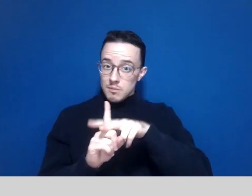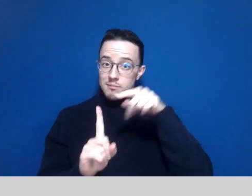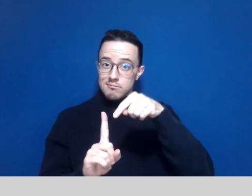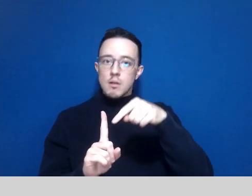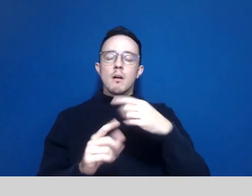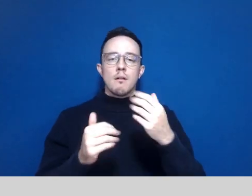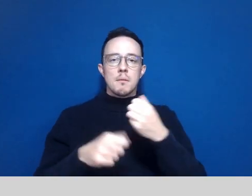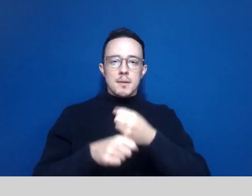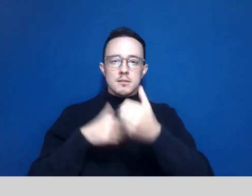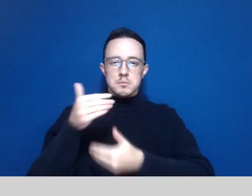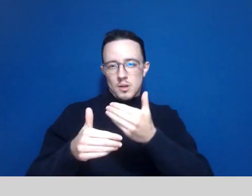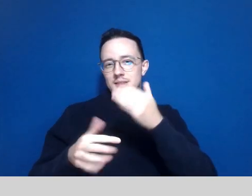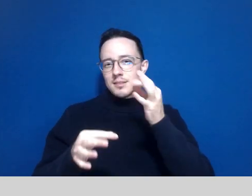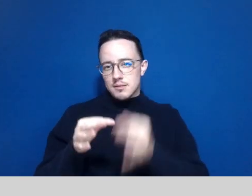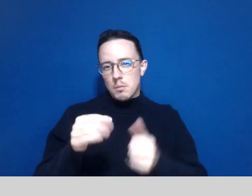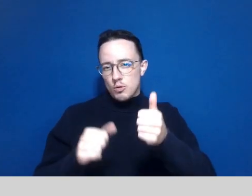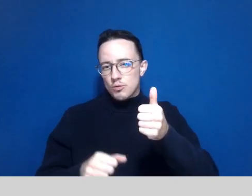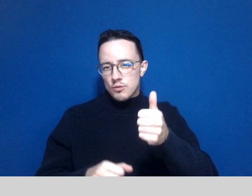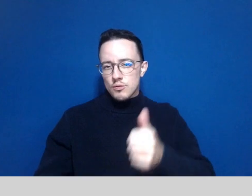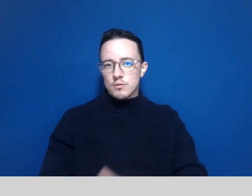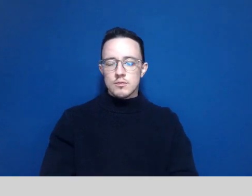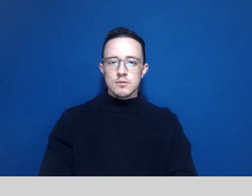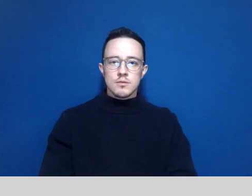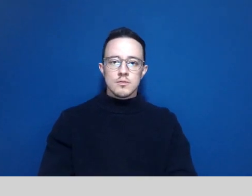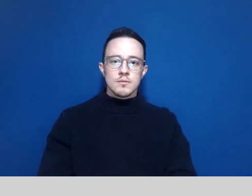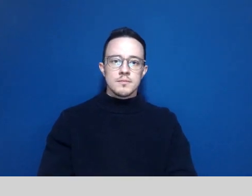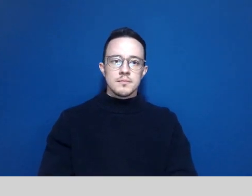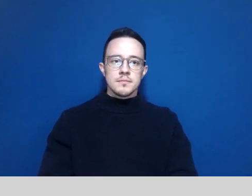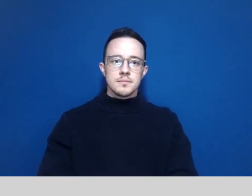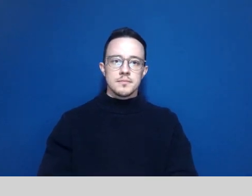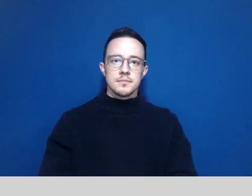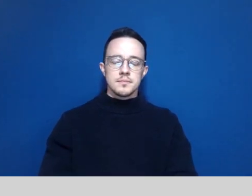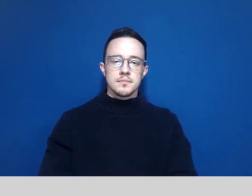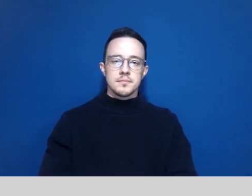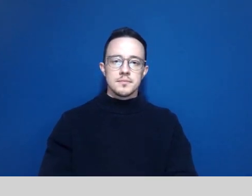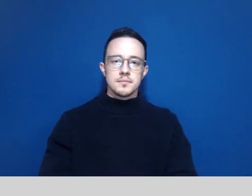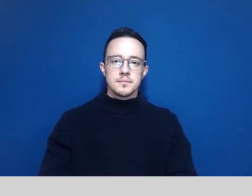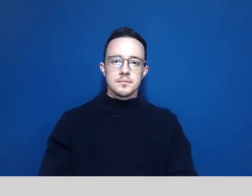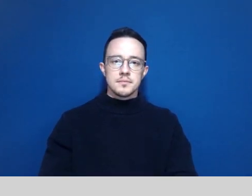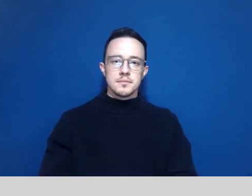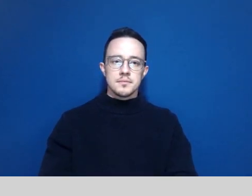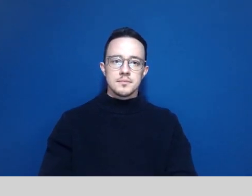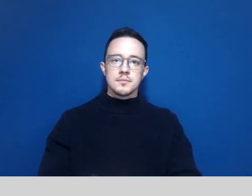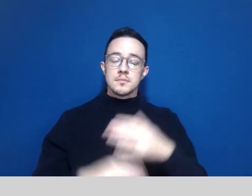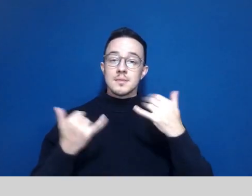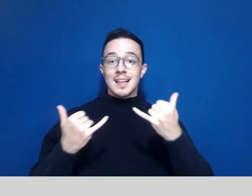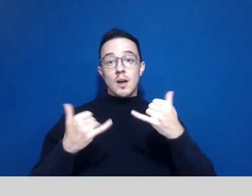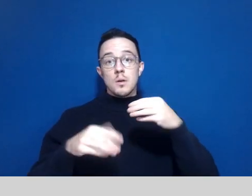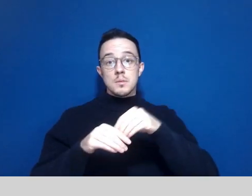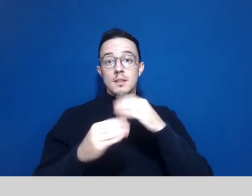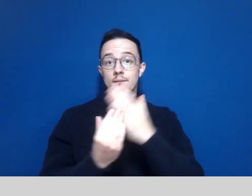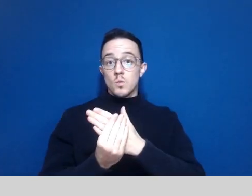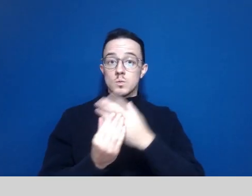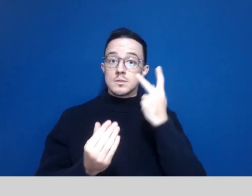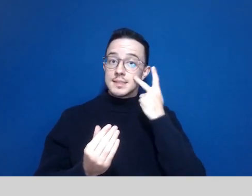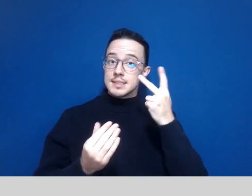So let's jump over and inside of here, I'm already in the folder.